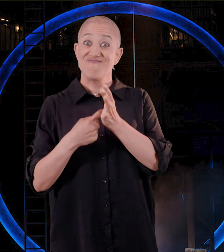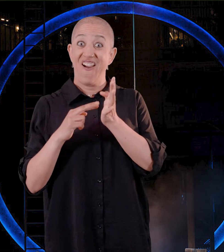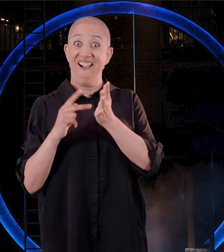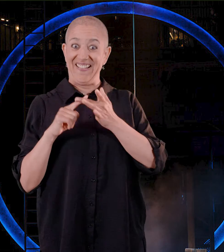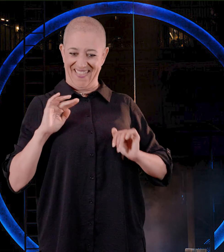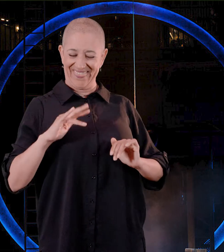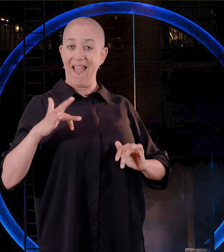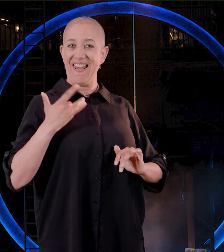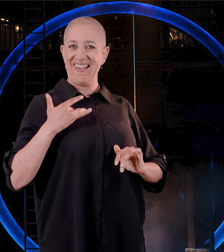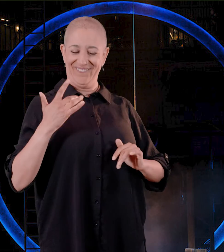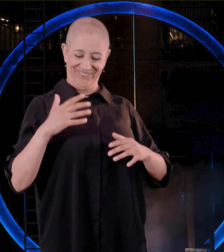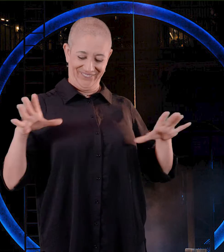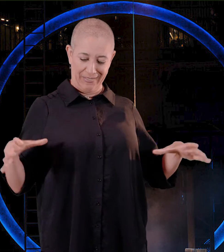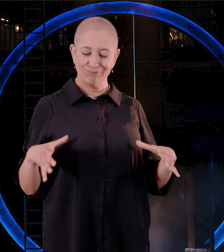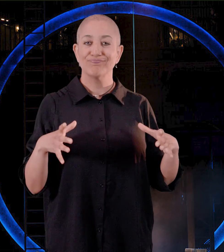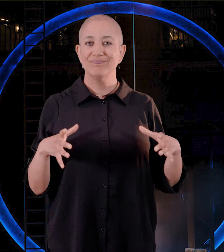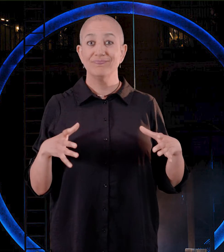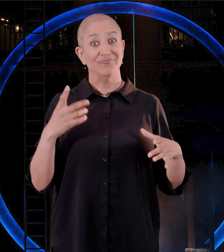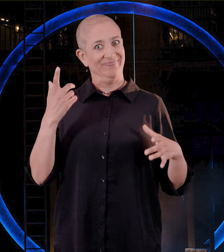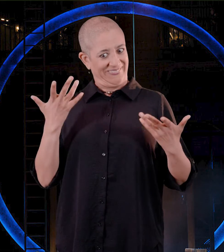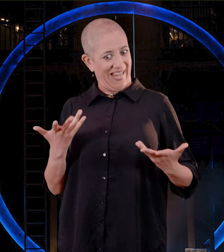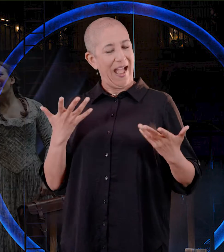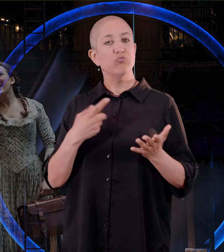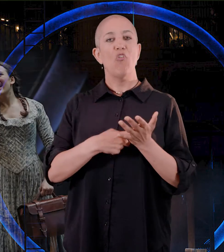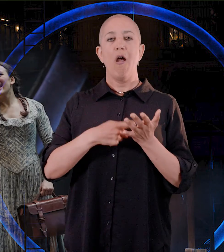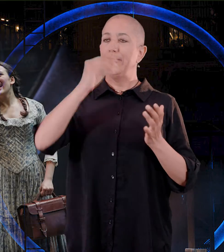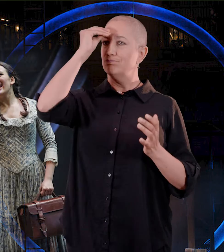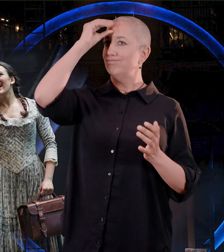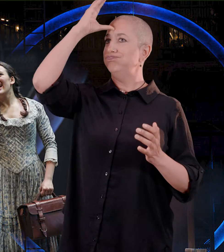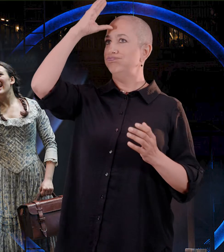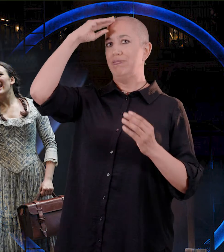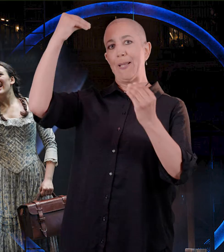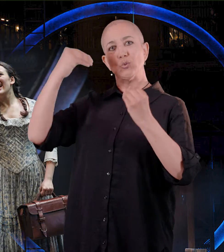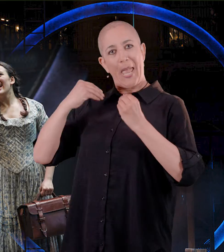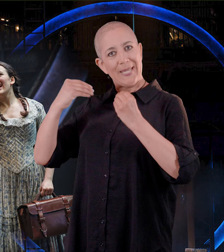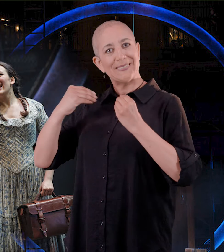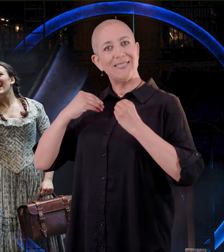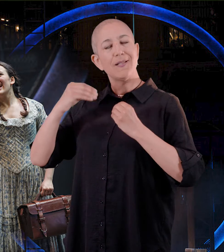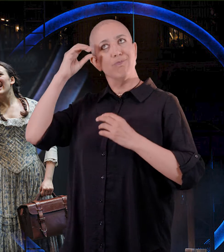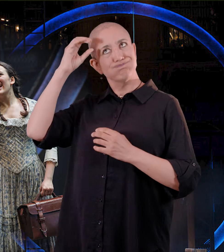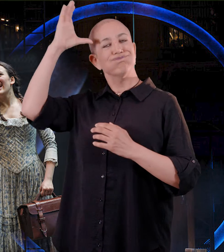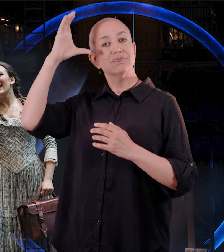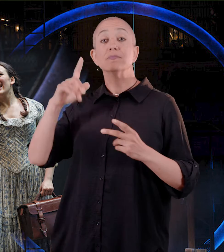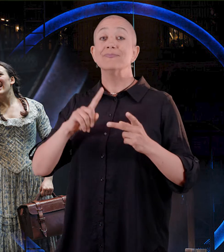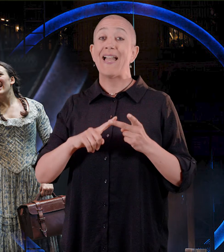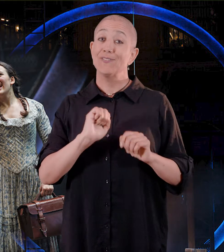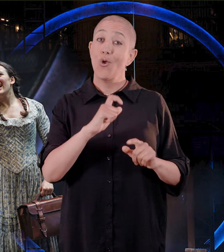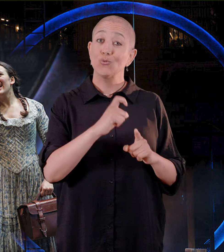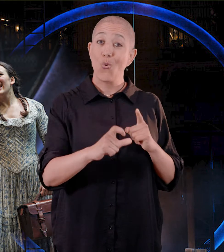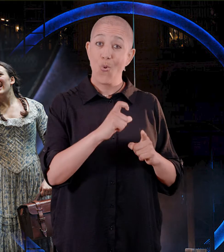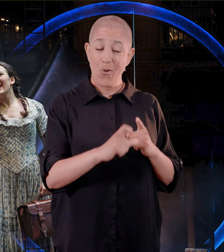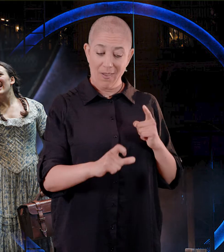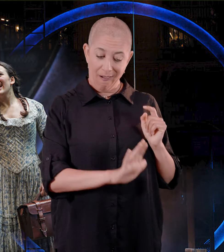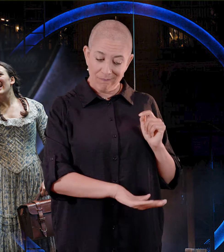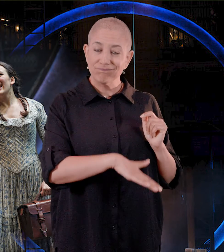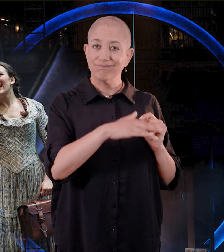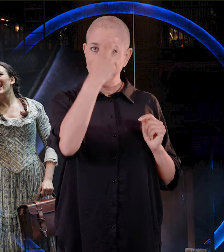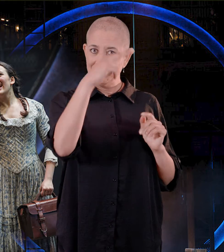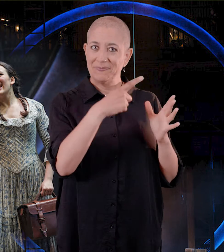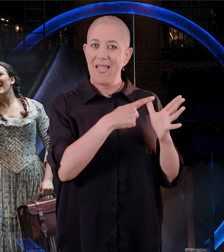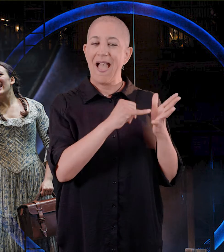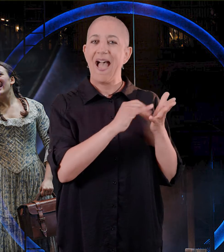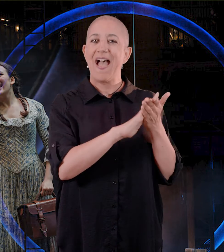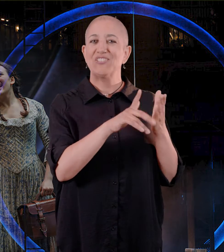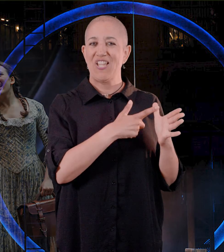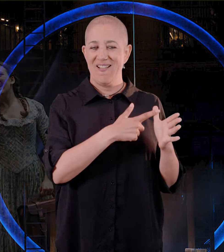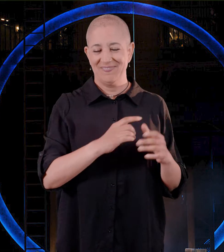She has now educated herself and has a daughter called Asha.